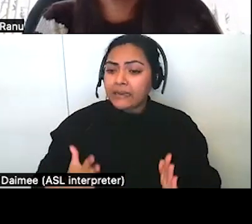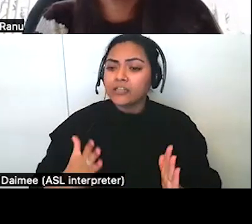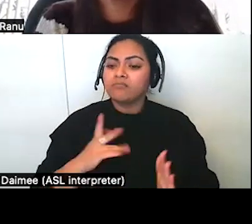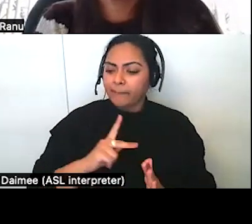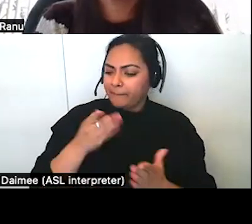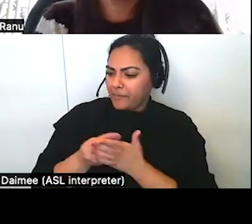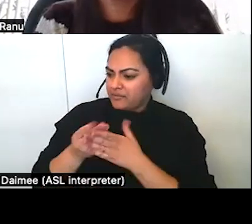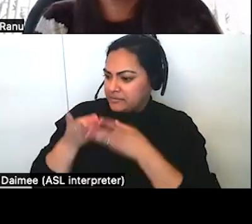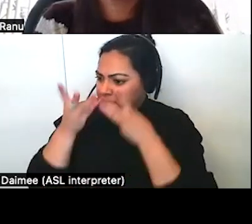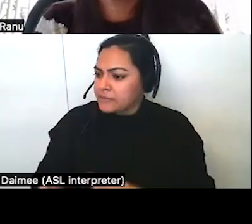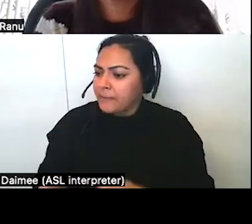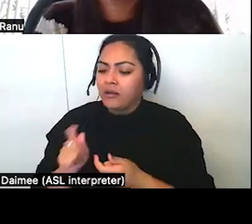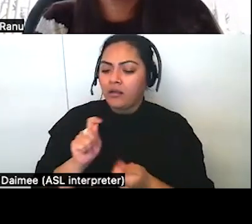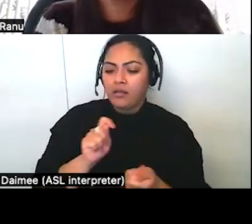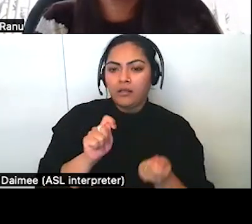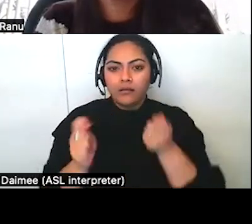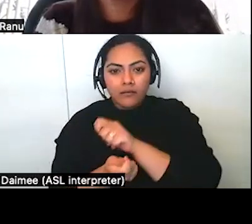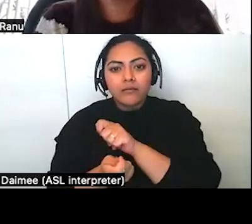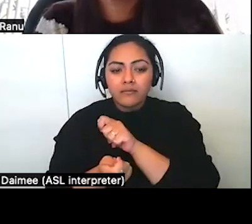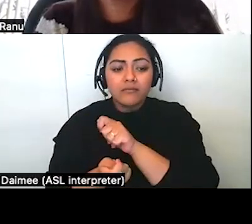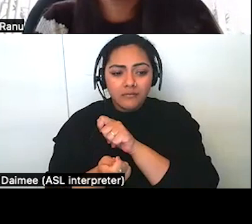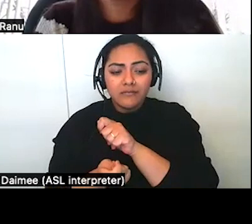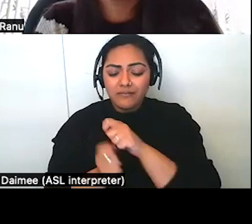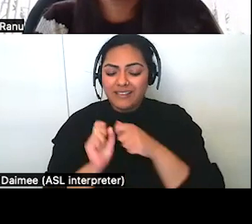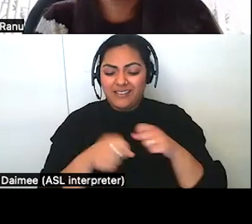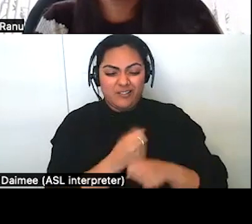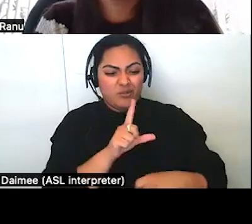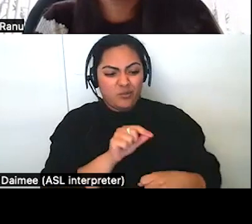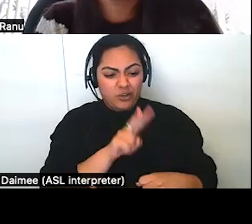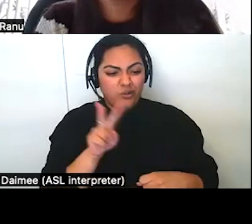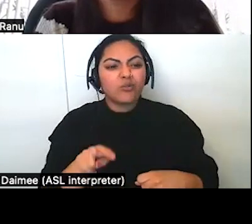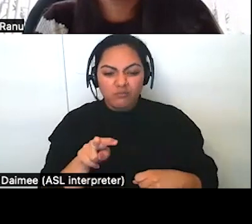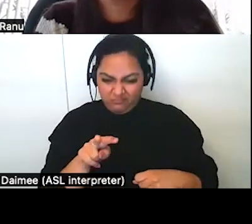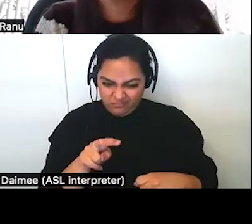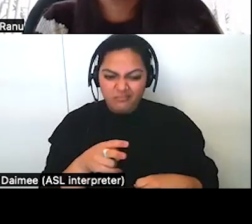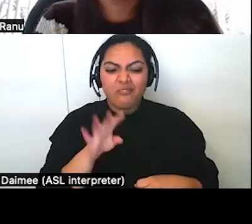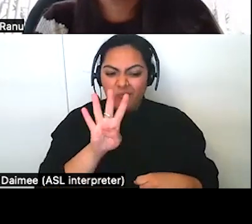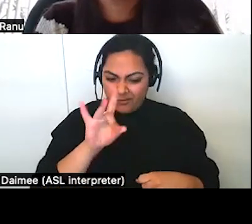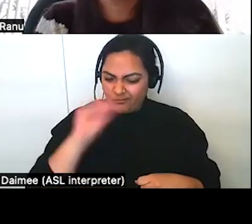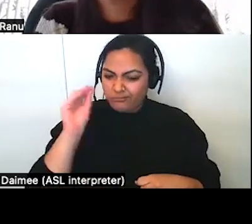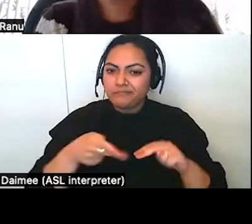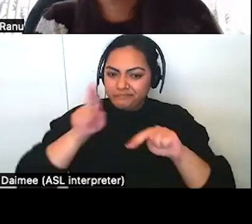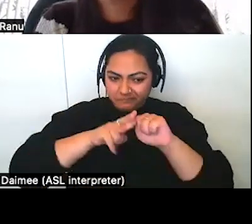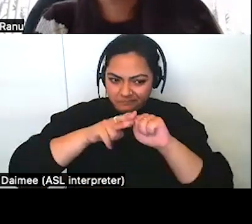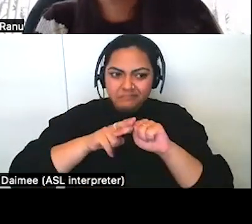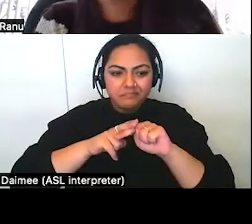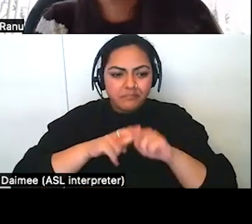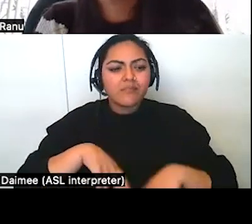2022. But personal finance seems to be top of mind for Canadians but not a priority